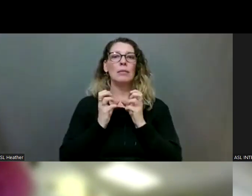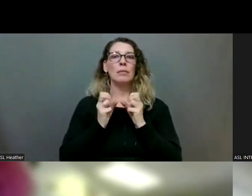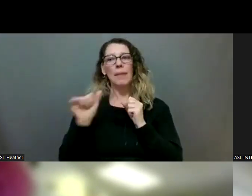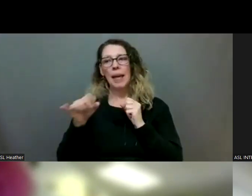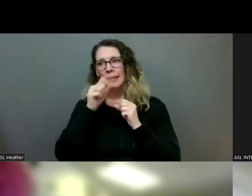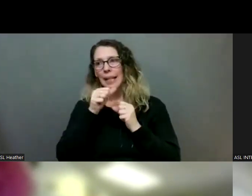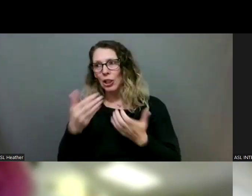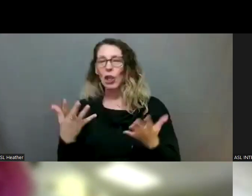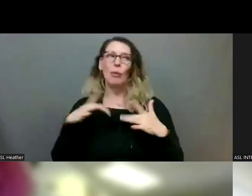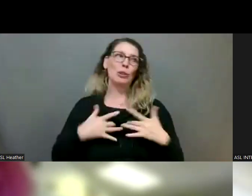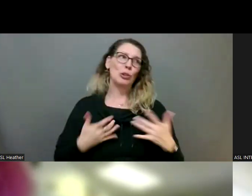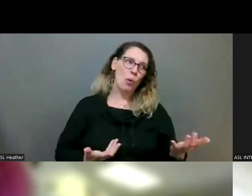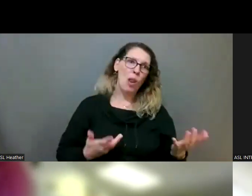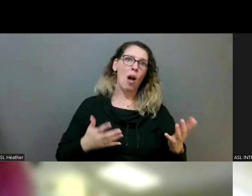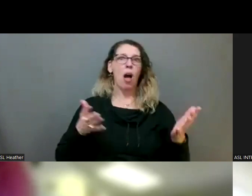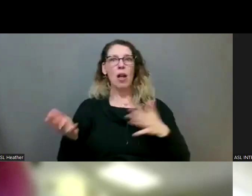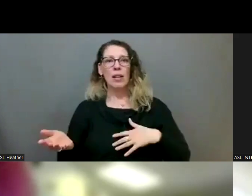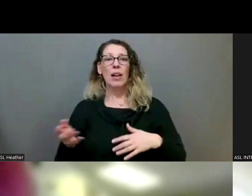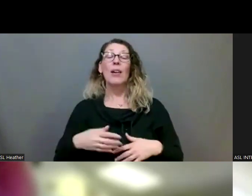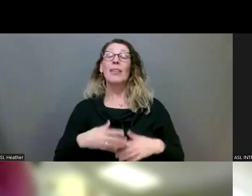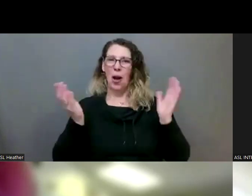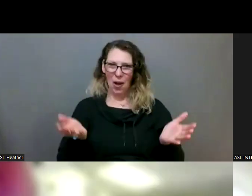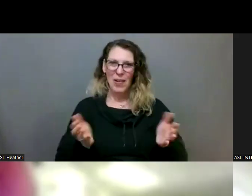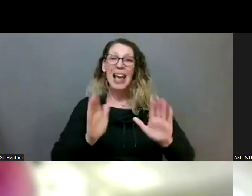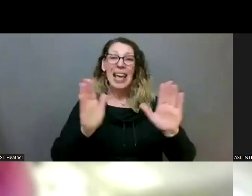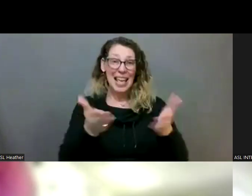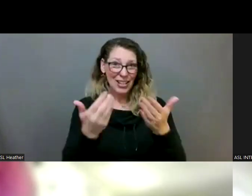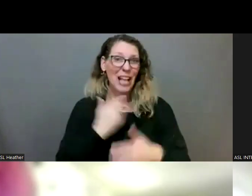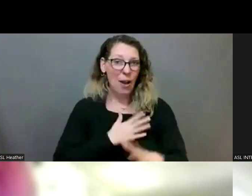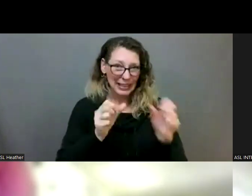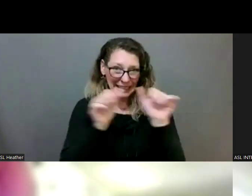going on? And being like here's our systems, here's your part of it, here's our part of it;